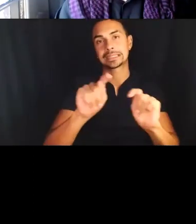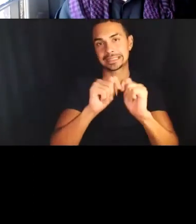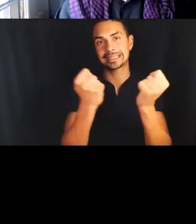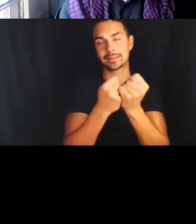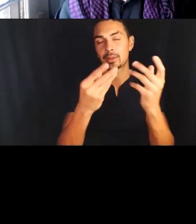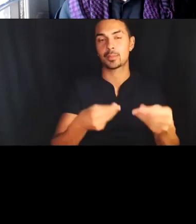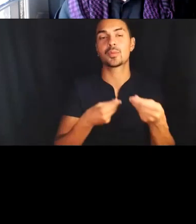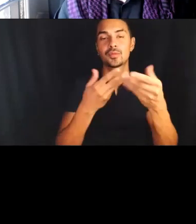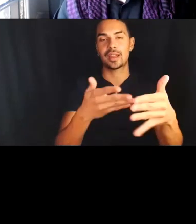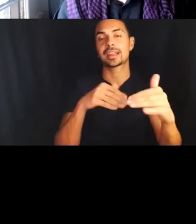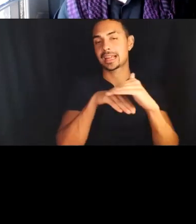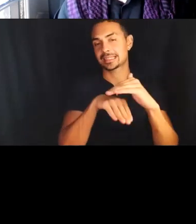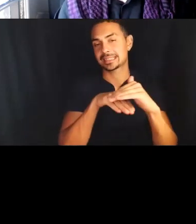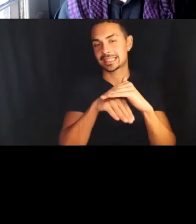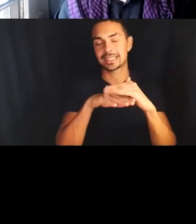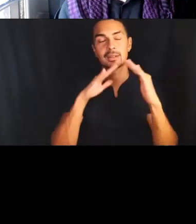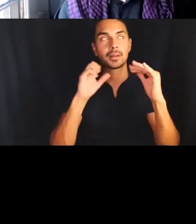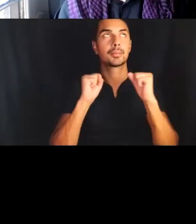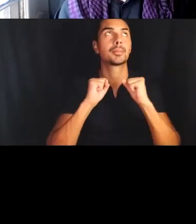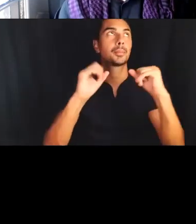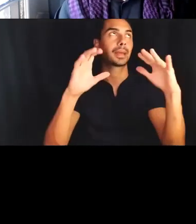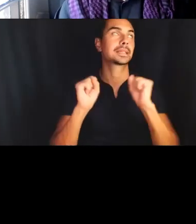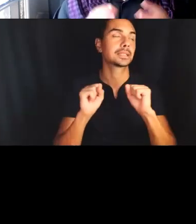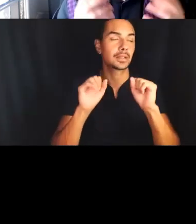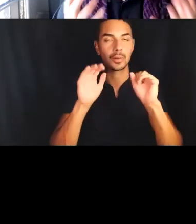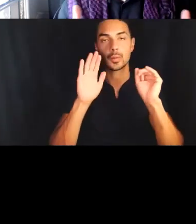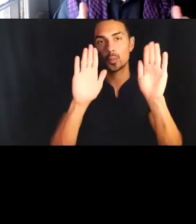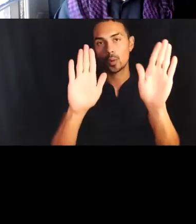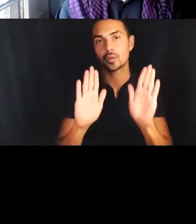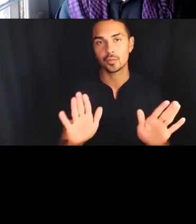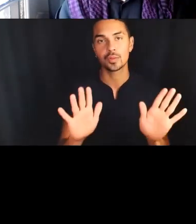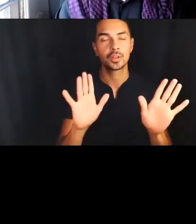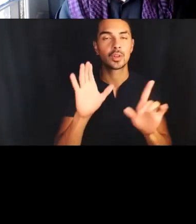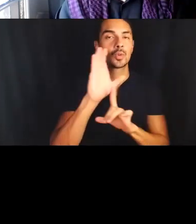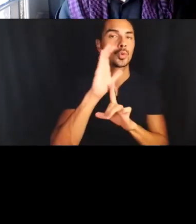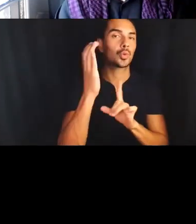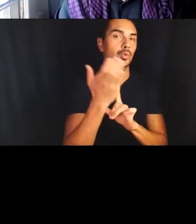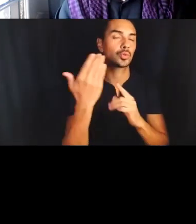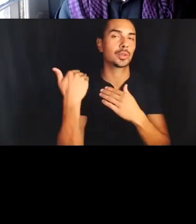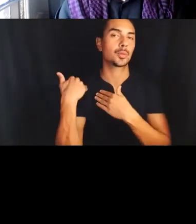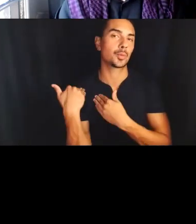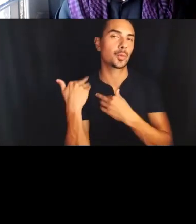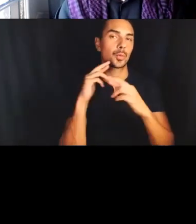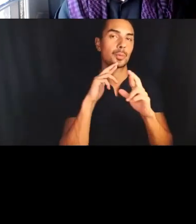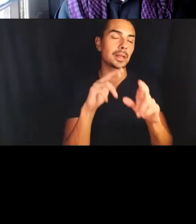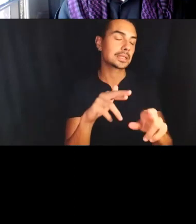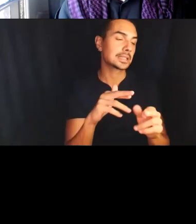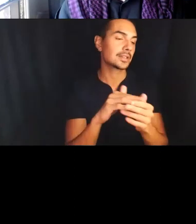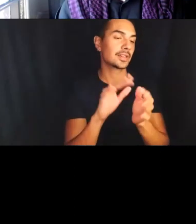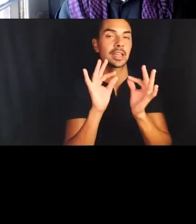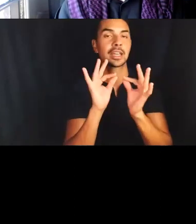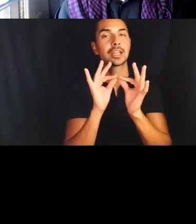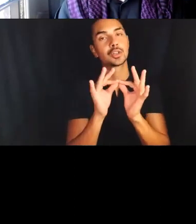just amazing, wonderful, culturally responsive interpreting for, with ASL.